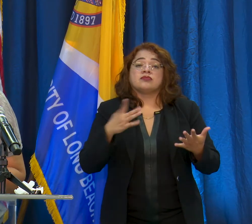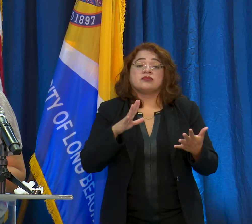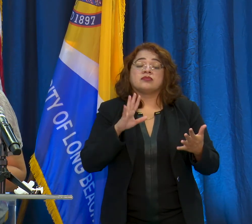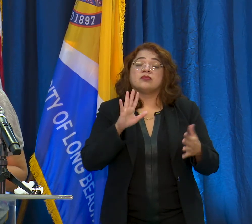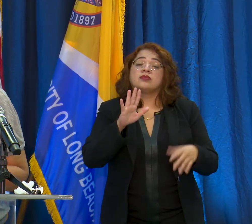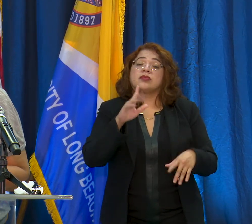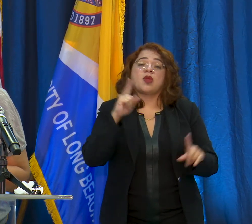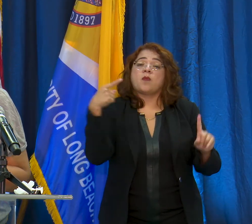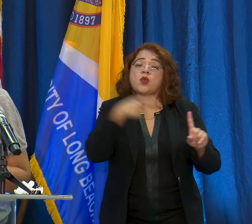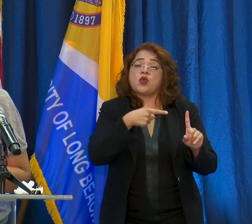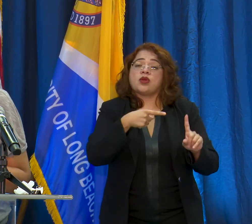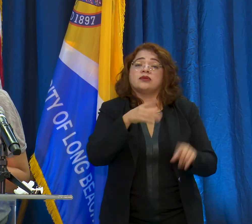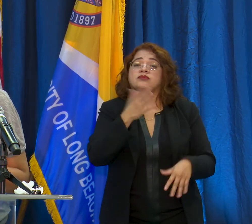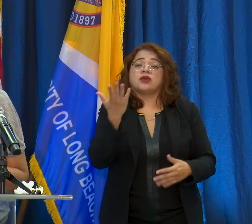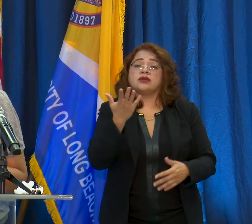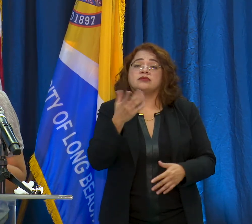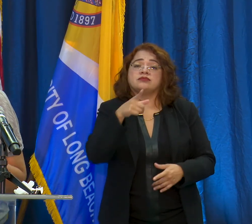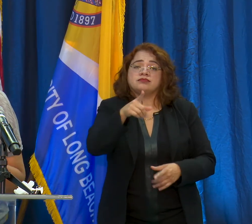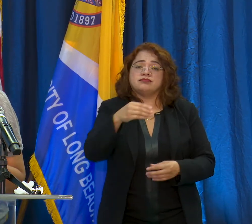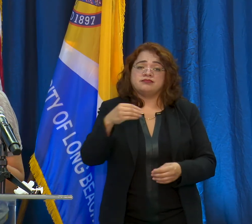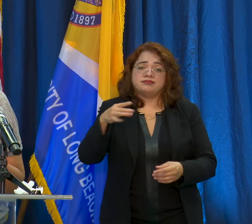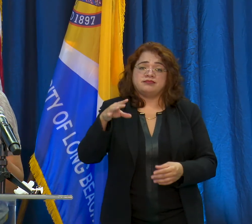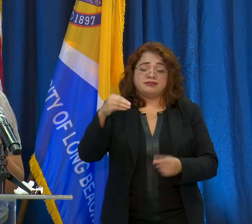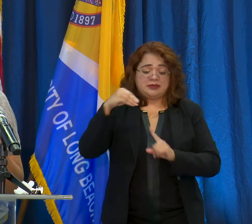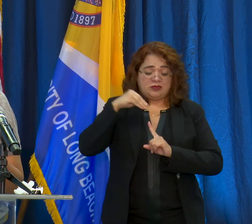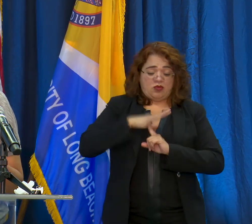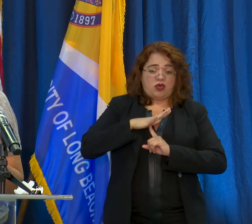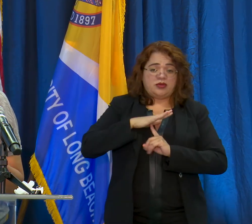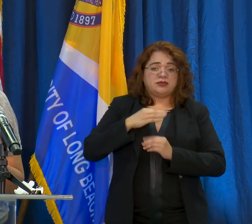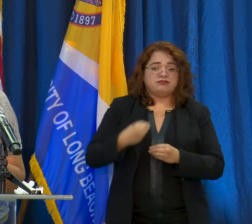time for your body to have enough virus